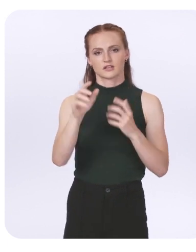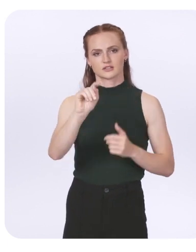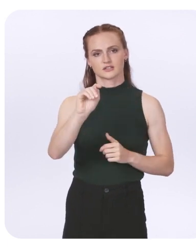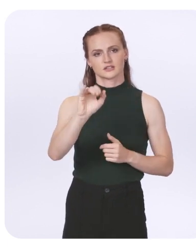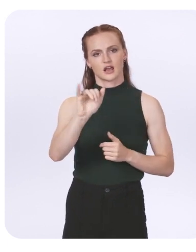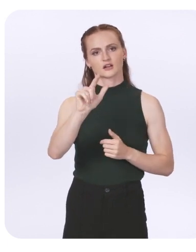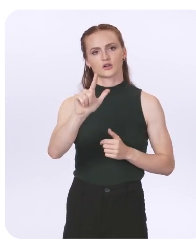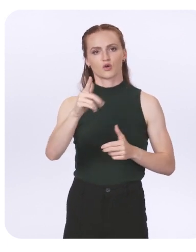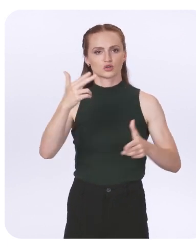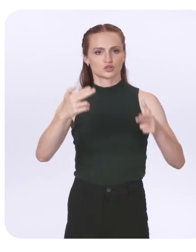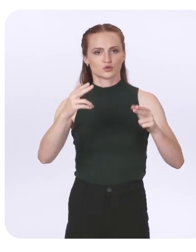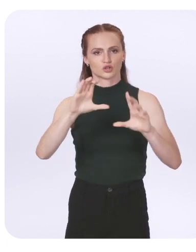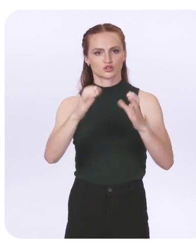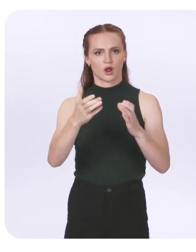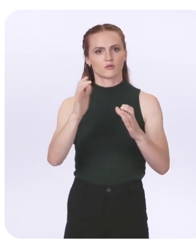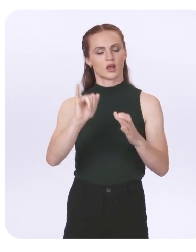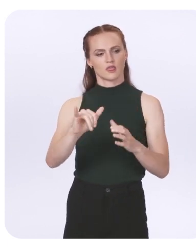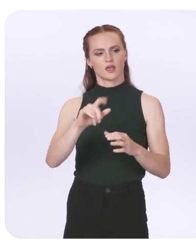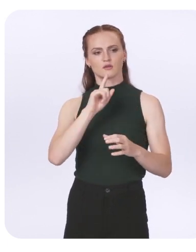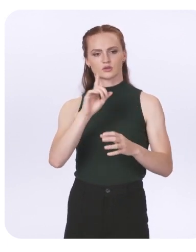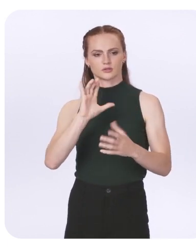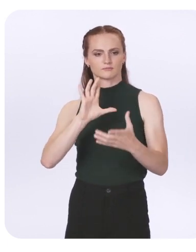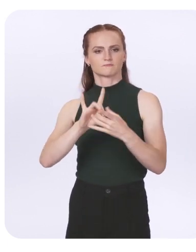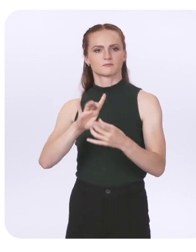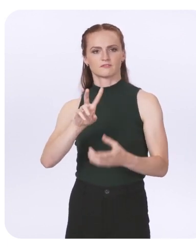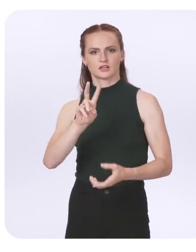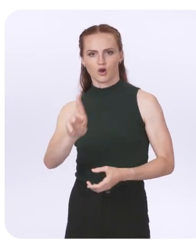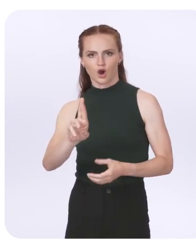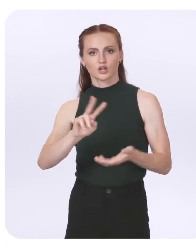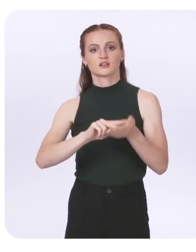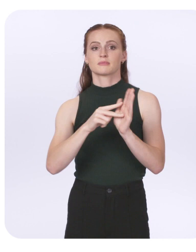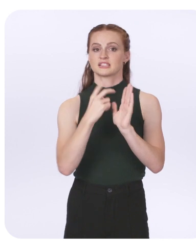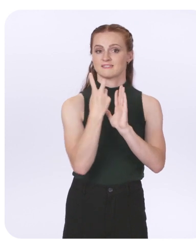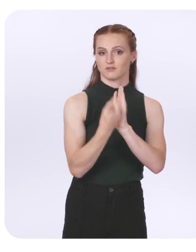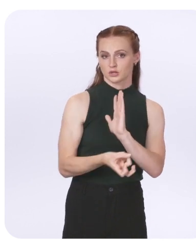To us, that is immersion physicality and hand interactions.